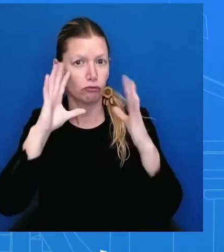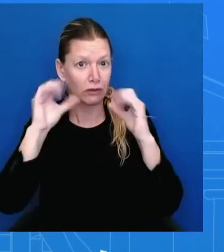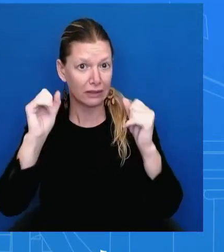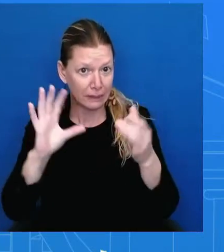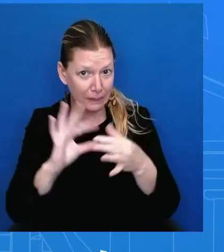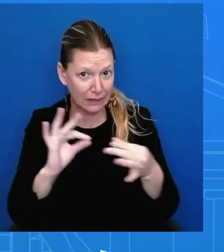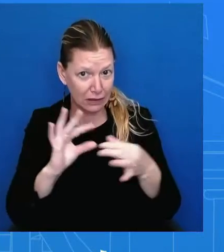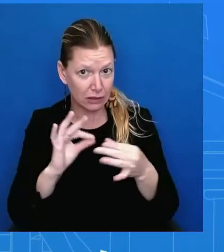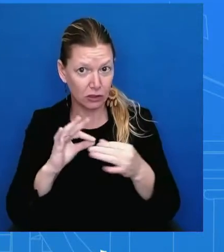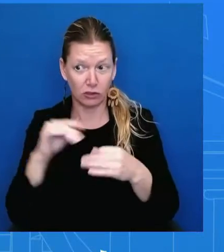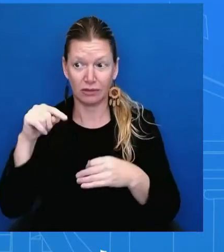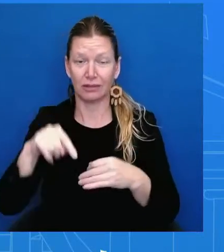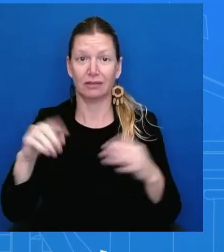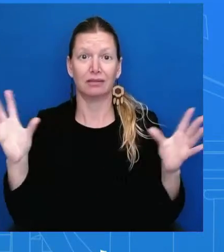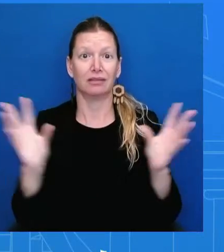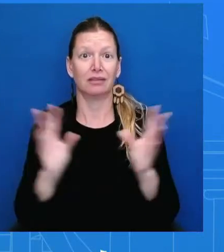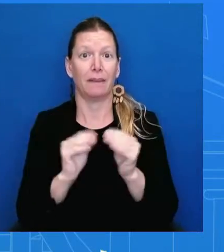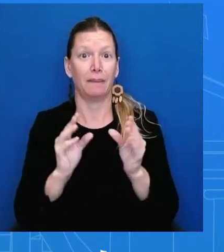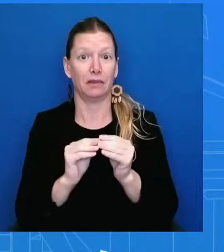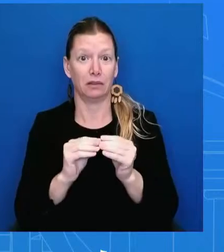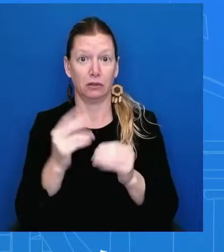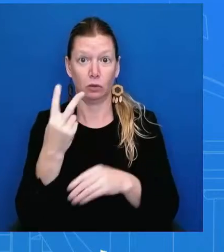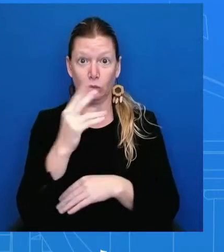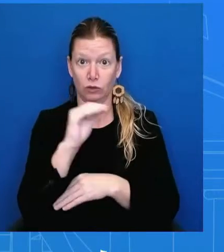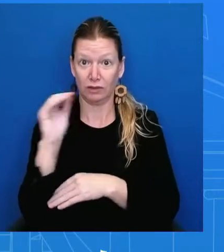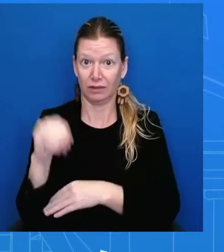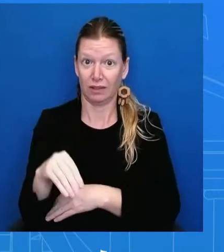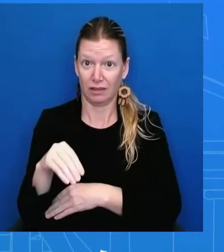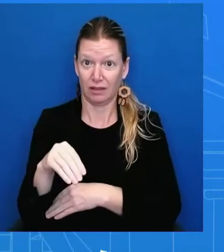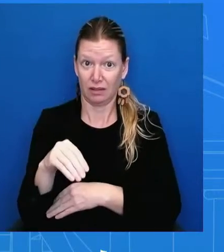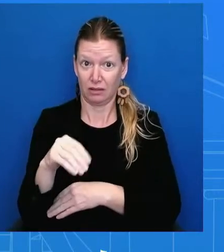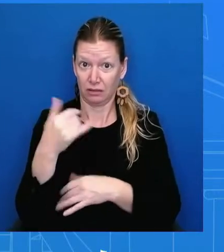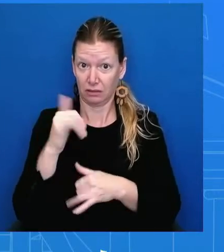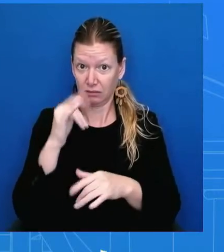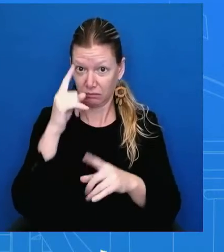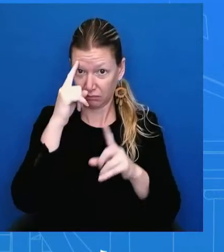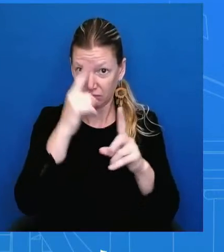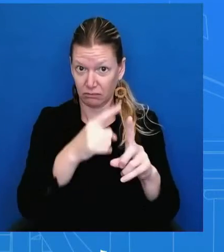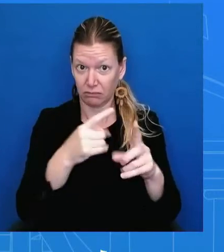that the NATO Allies are going to have to be spending significantly more than that --